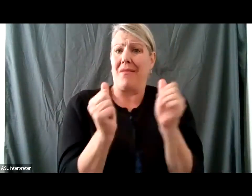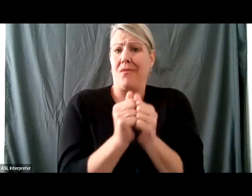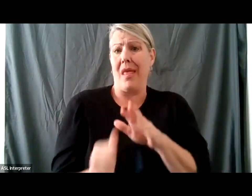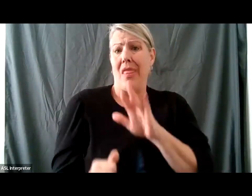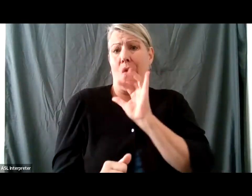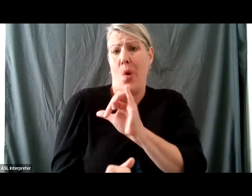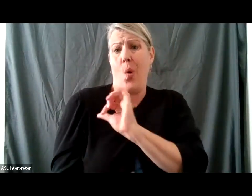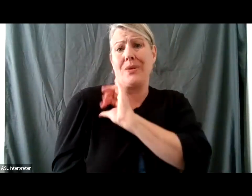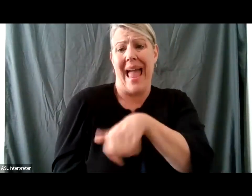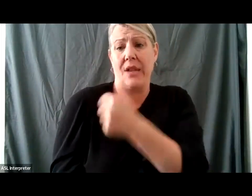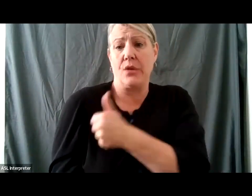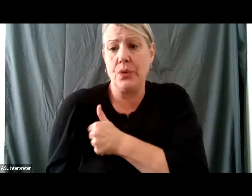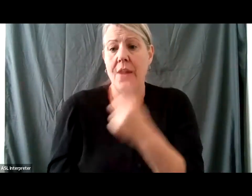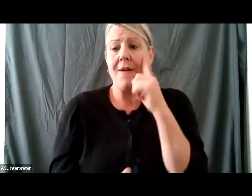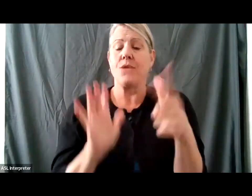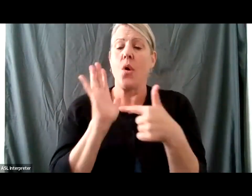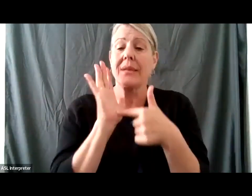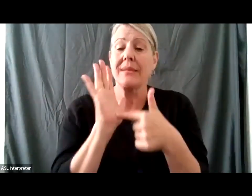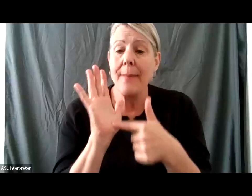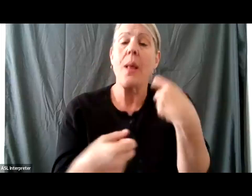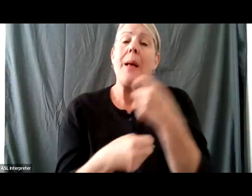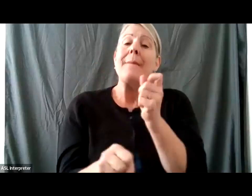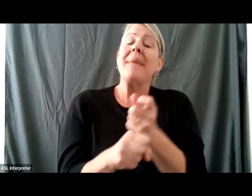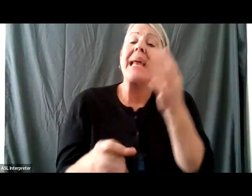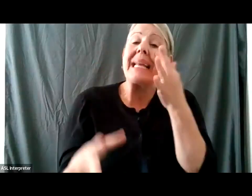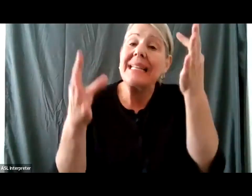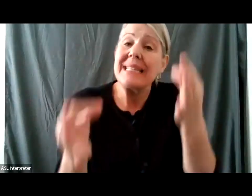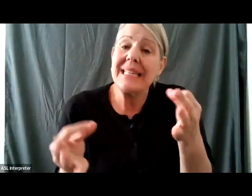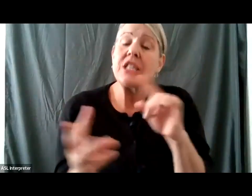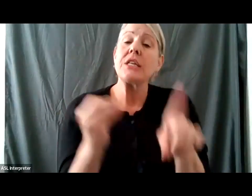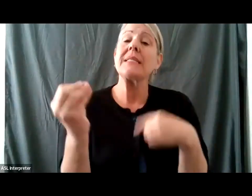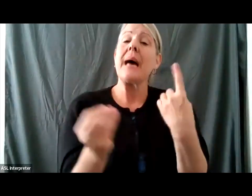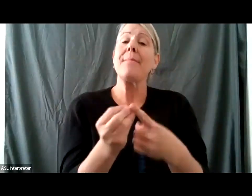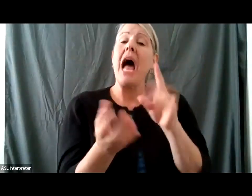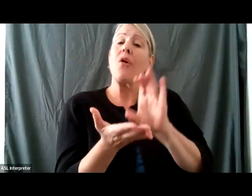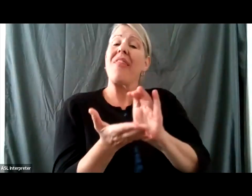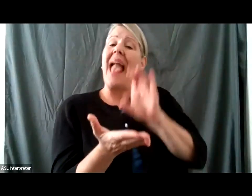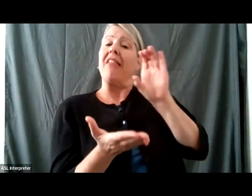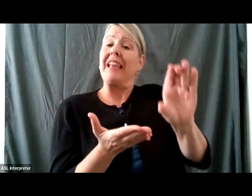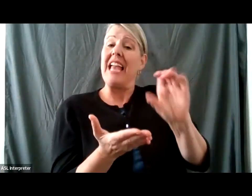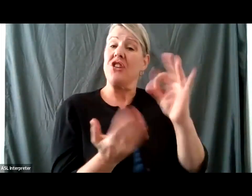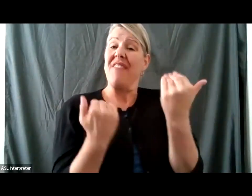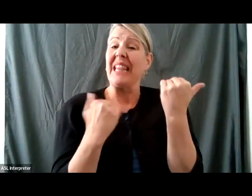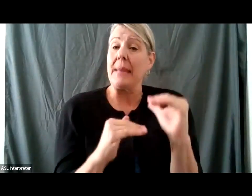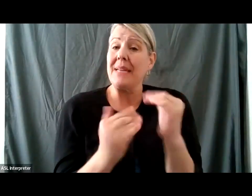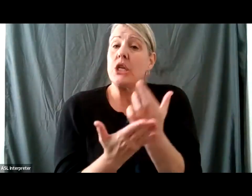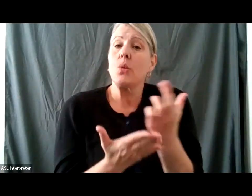For example, in making decisions about the allocation of limited resources like ventilators